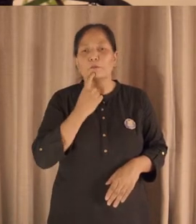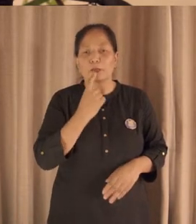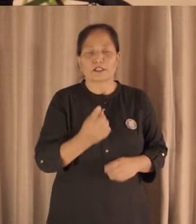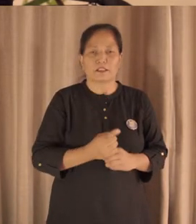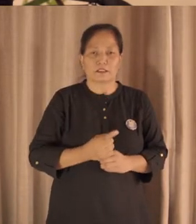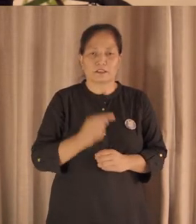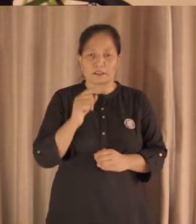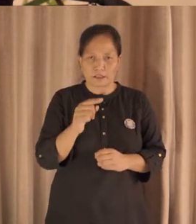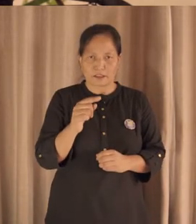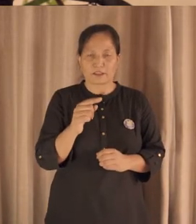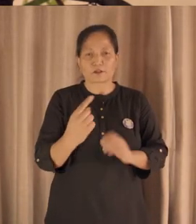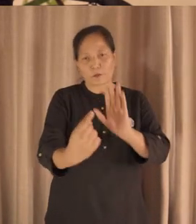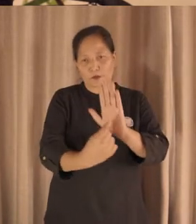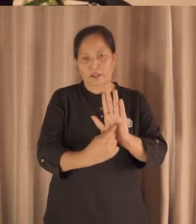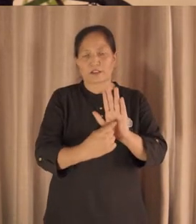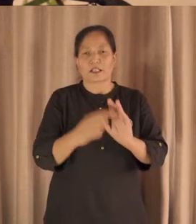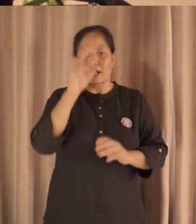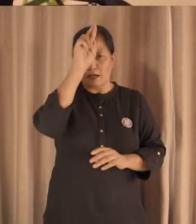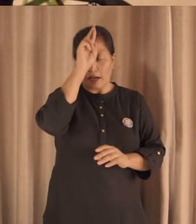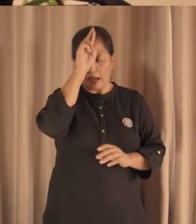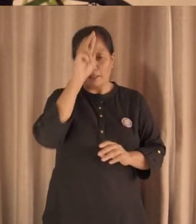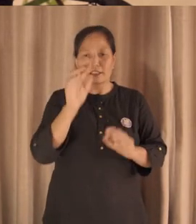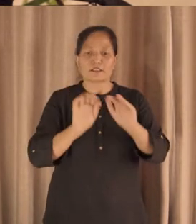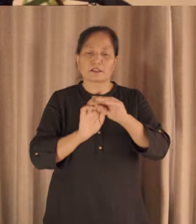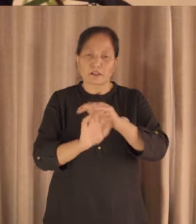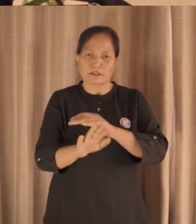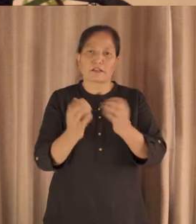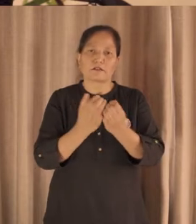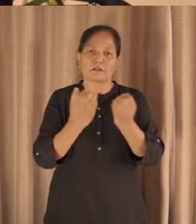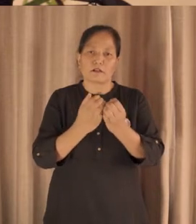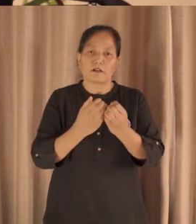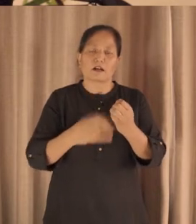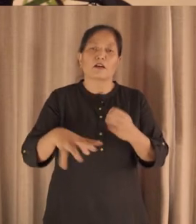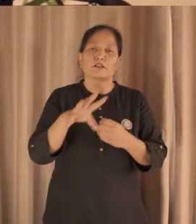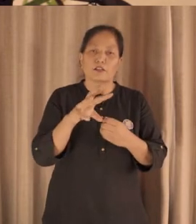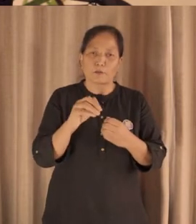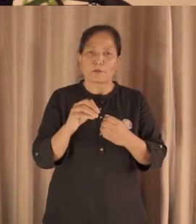proportional inclusion are definitely an achievement. People working in different layers and streams